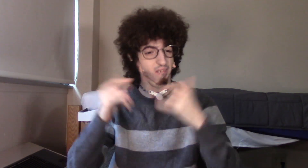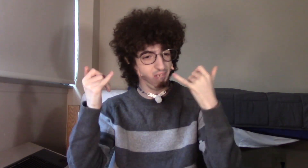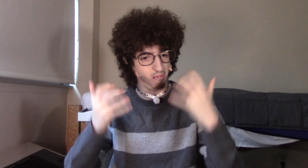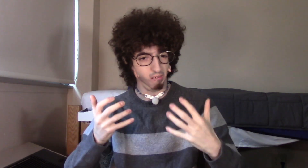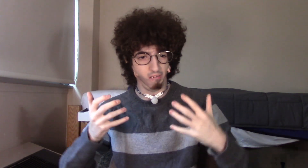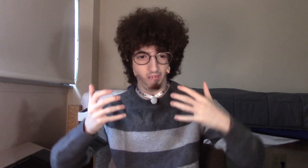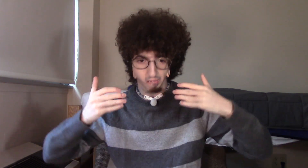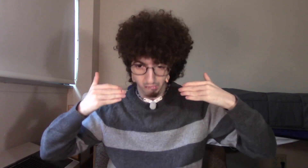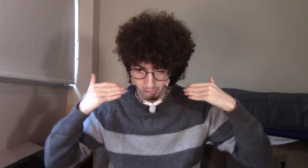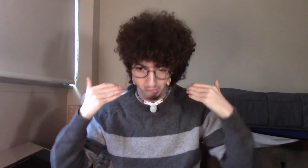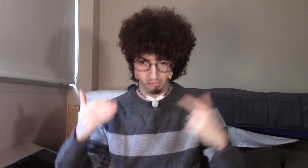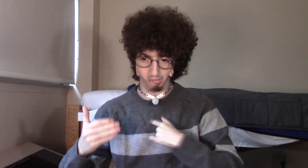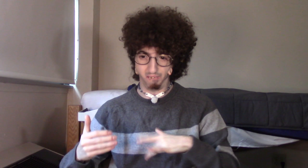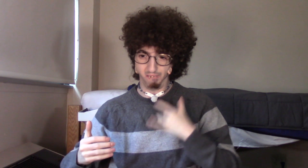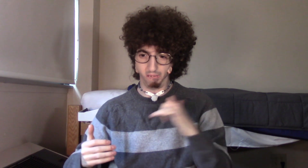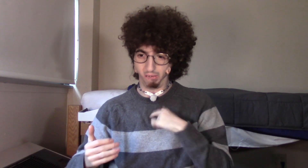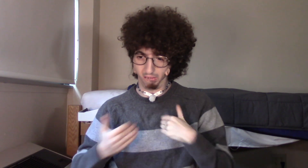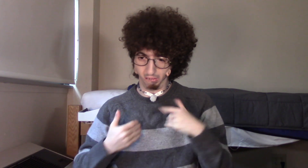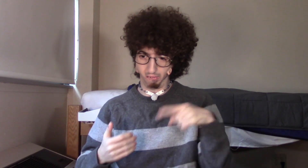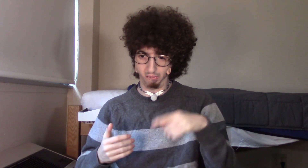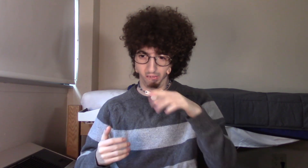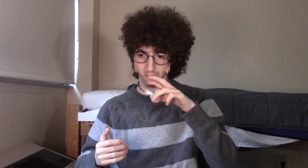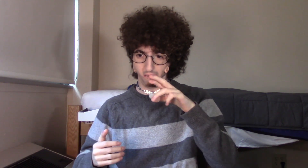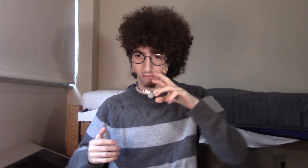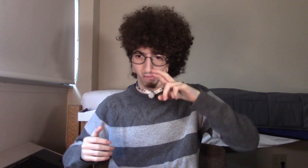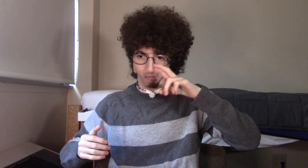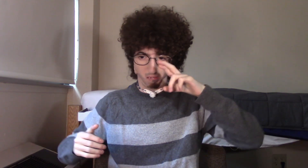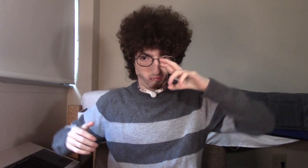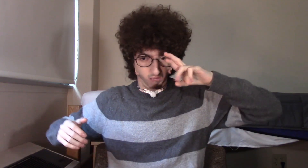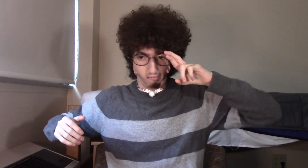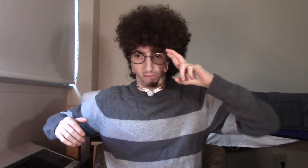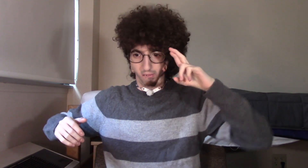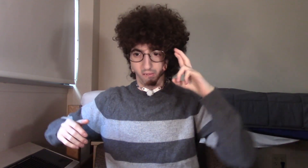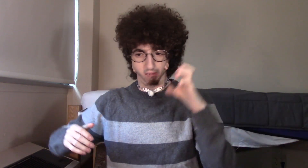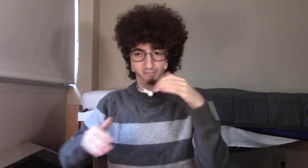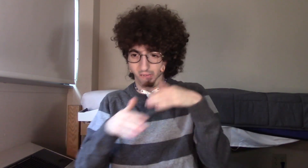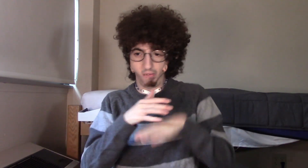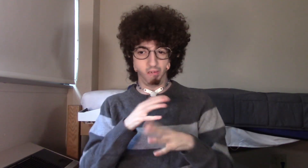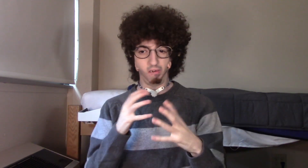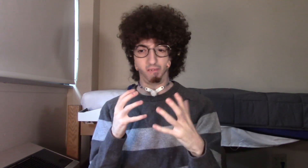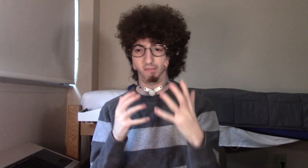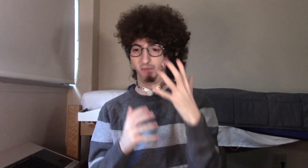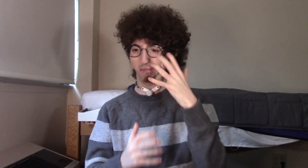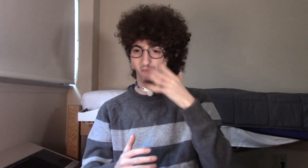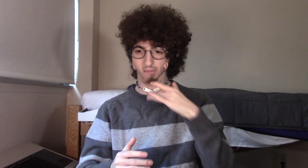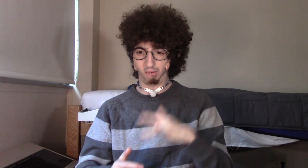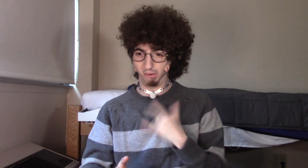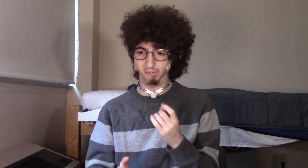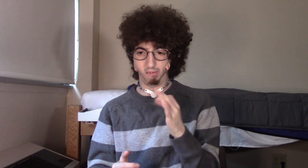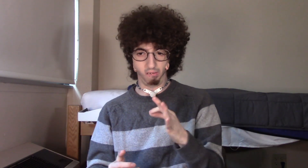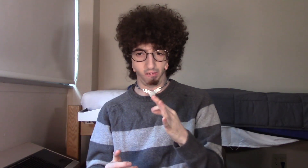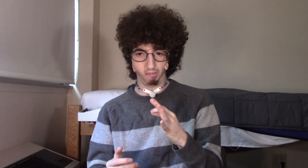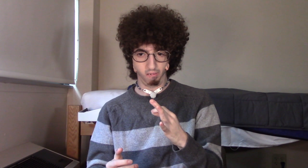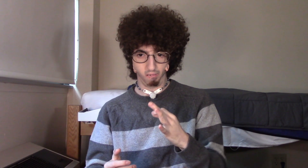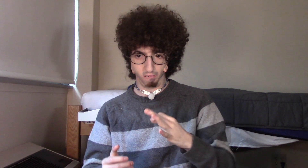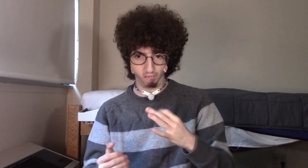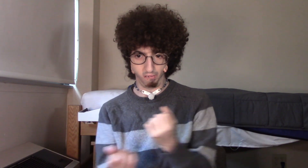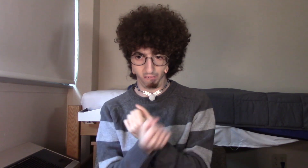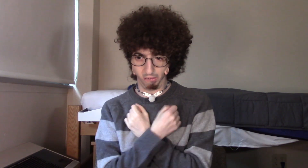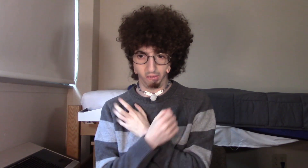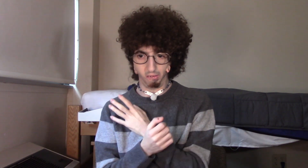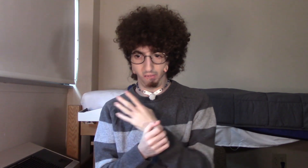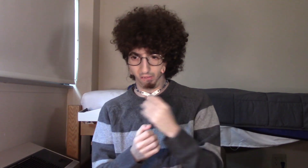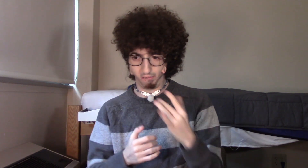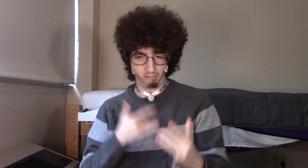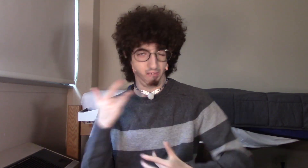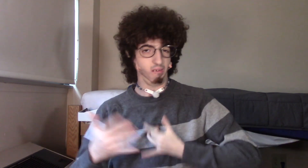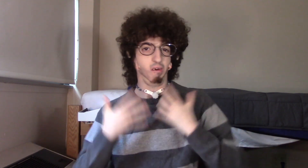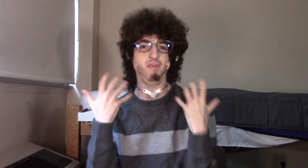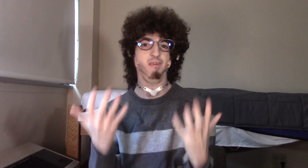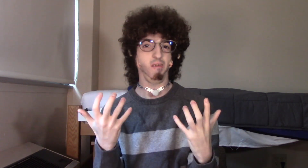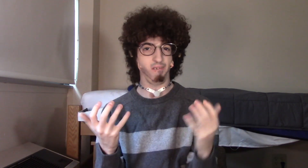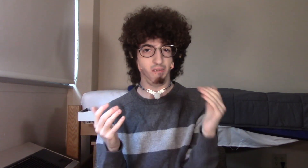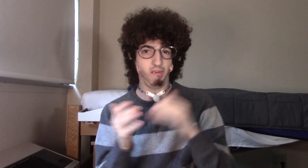But now I feel I have this reborn sense of love and excitement again